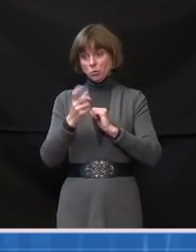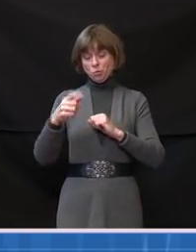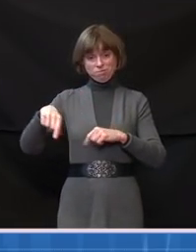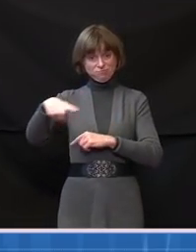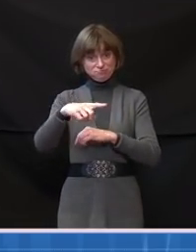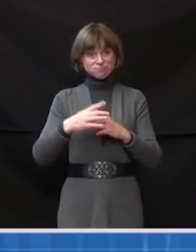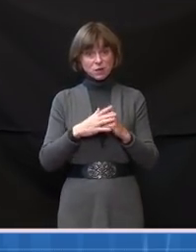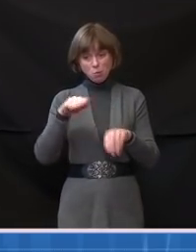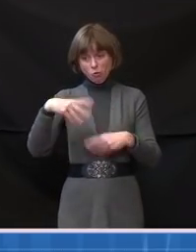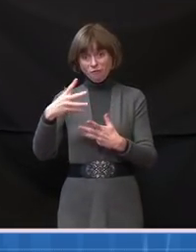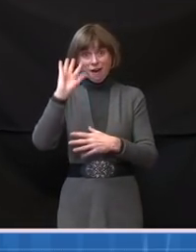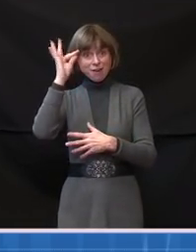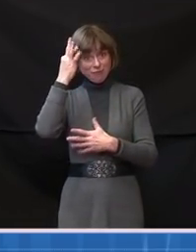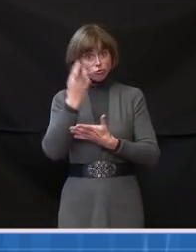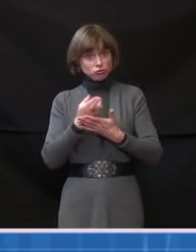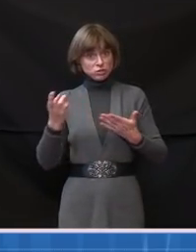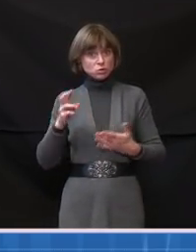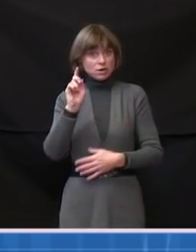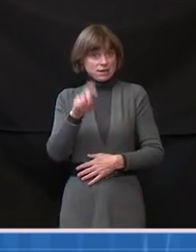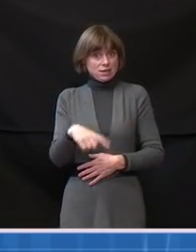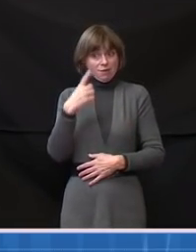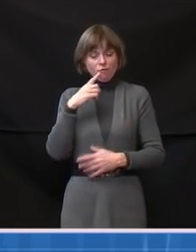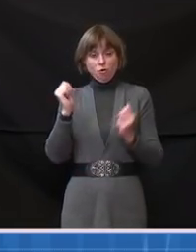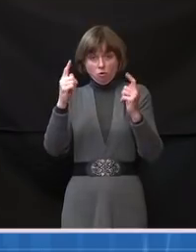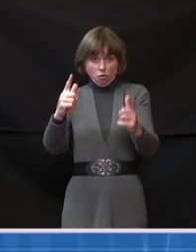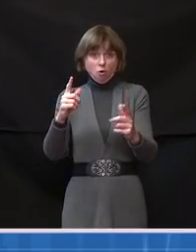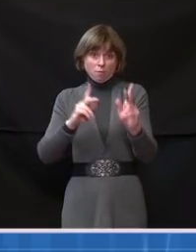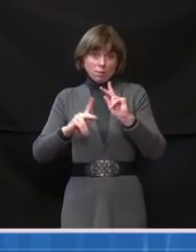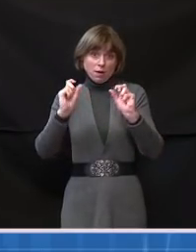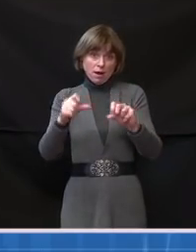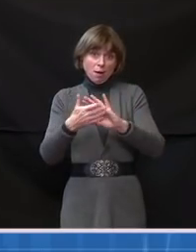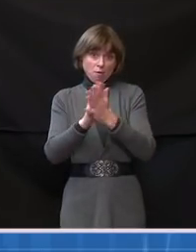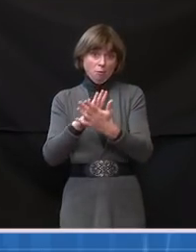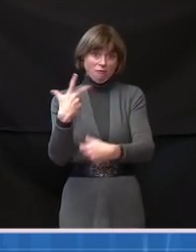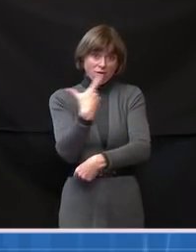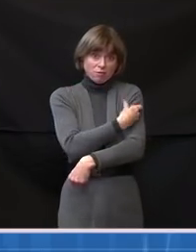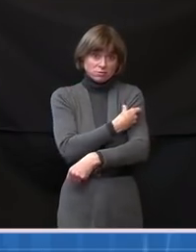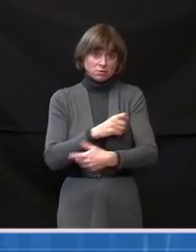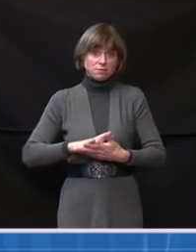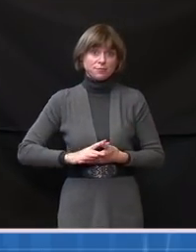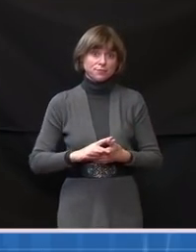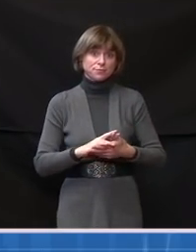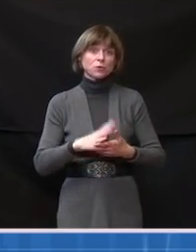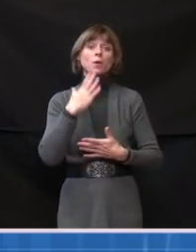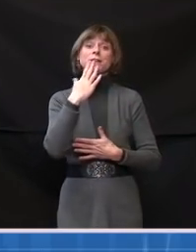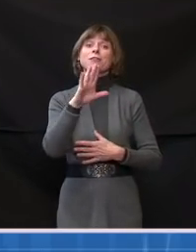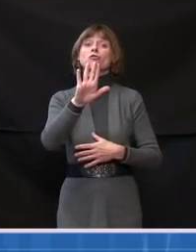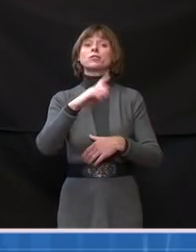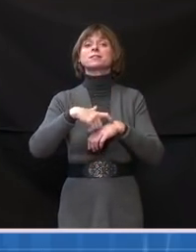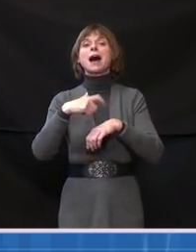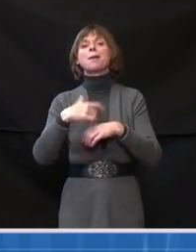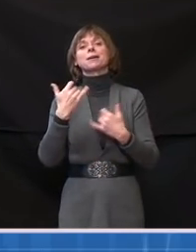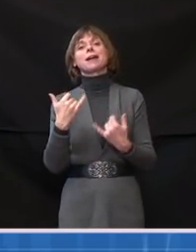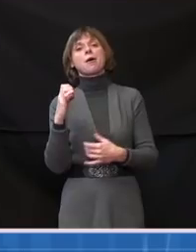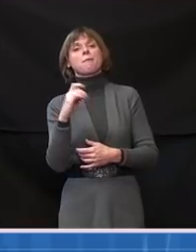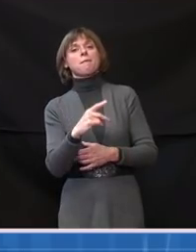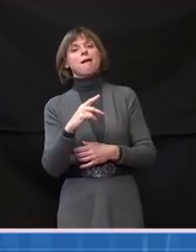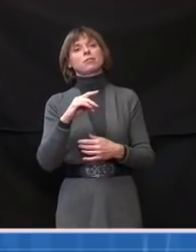to ensure that everyone gets vaccinated. So thank you for your time. With that, I’ll turn it back over to you, Jeff. Mr. Zients: Good.